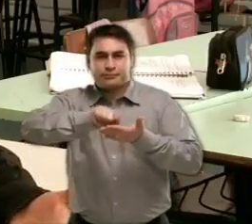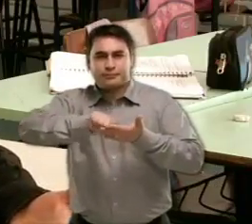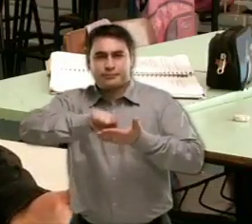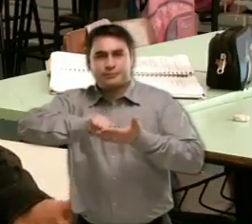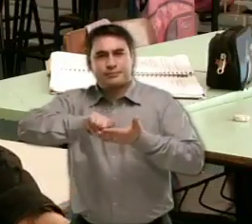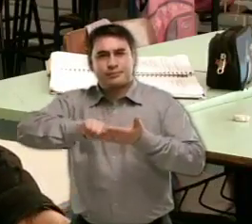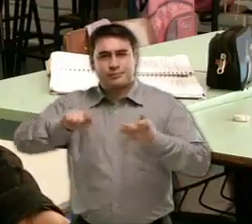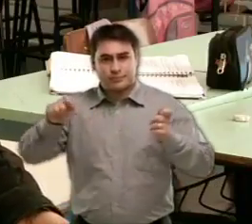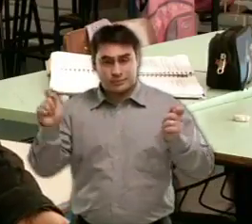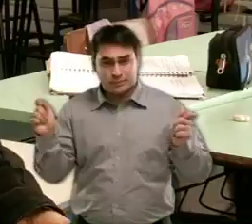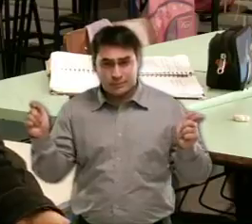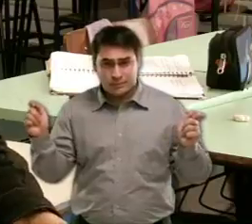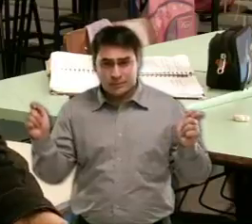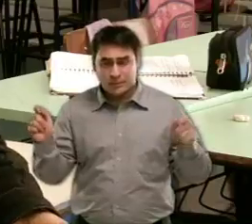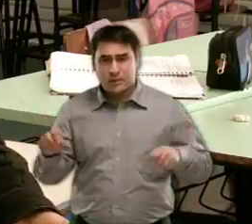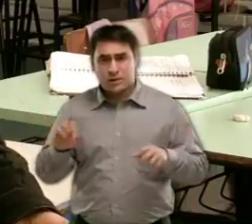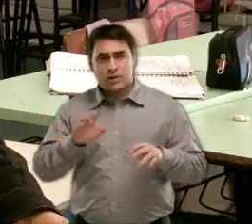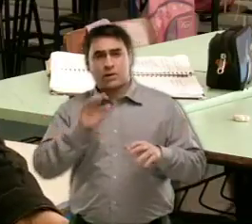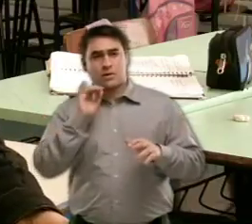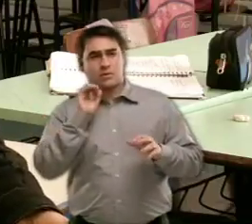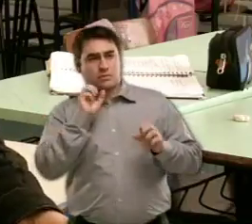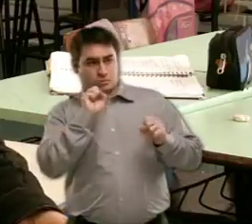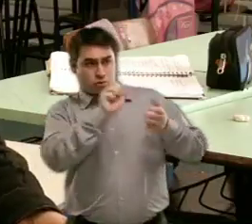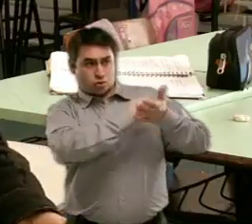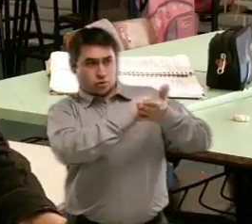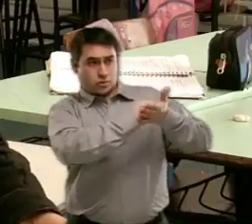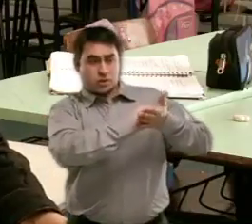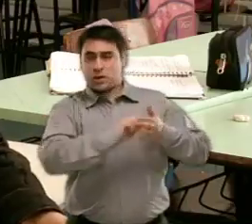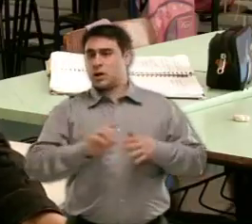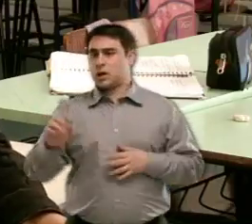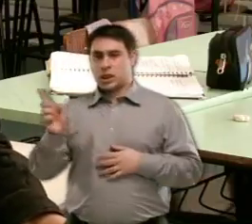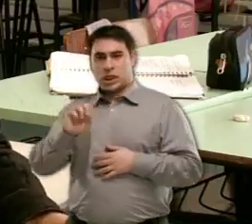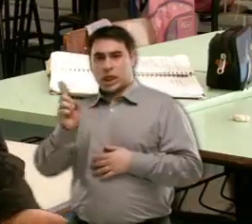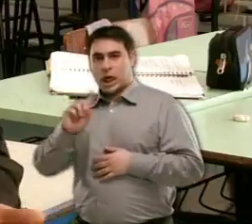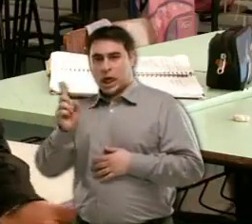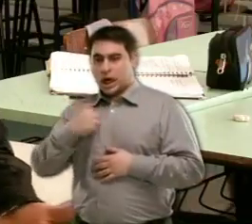and I say: "Can I erase it now?" "No, teacher, I haven't finished yet". And he goes there and finishes.